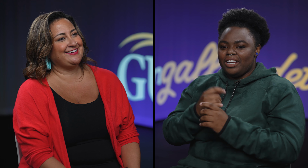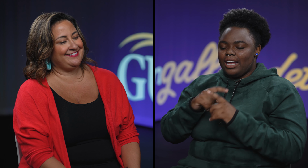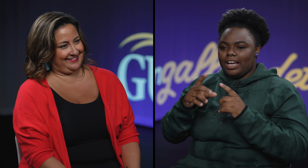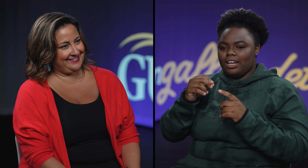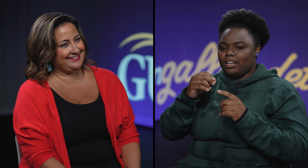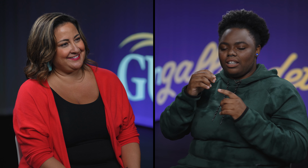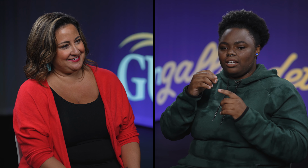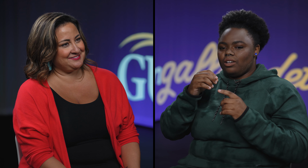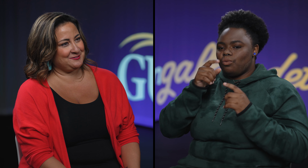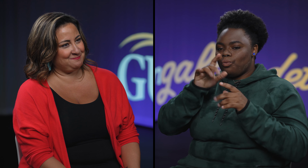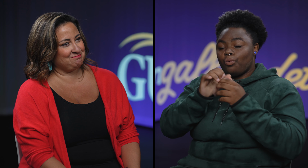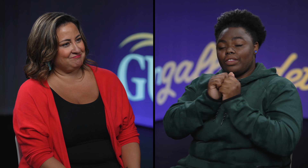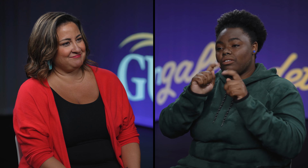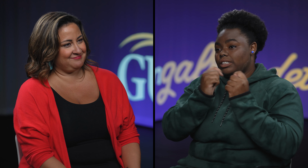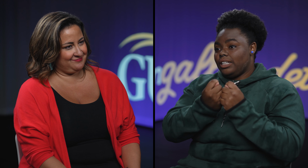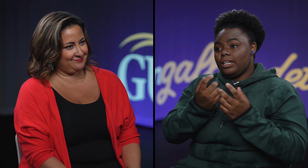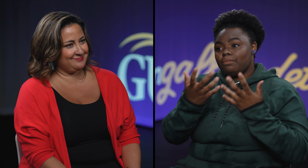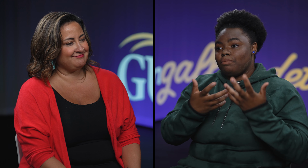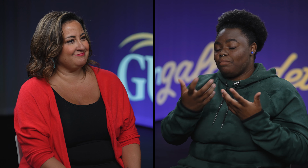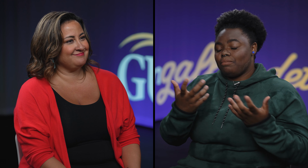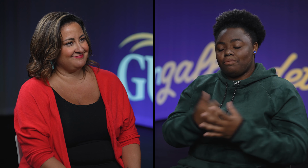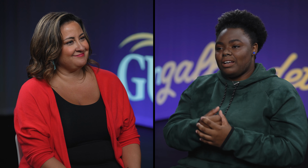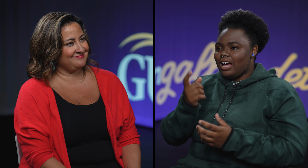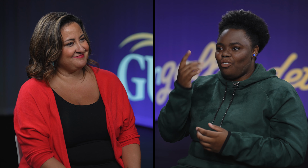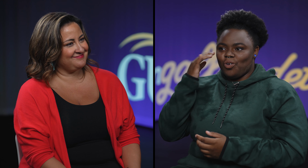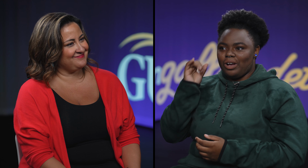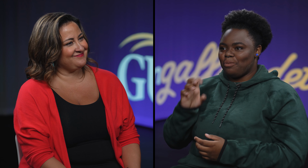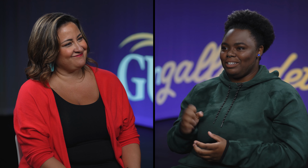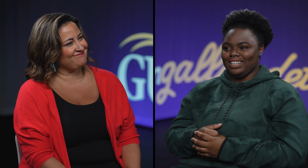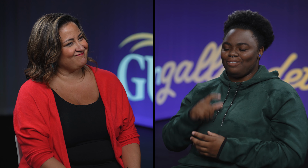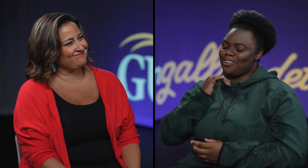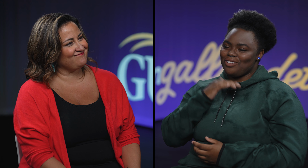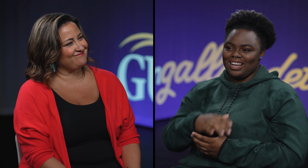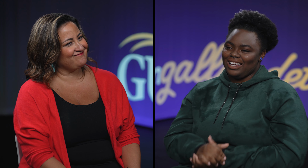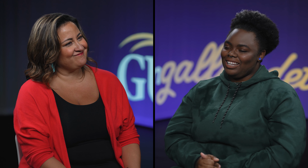Without the team, I don't know where I'd be, I won't lie.